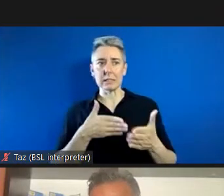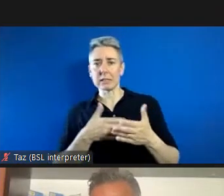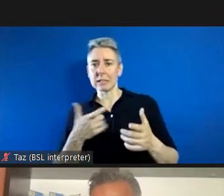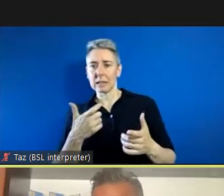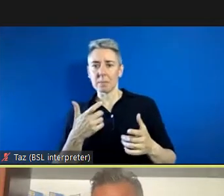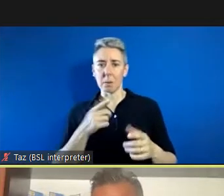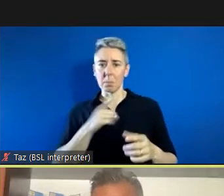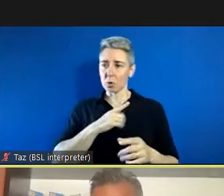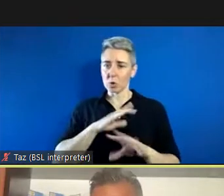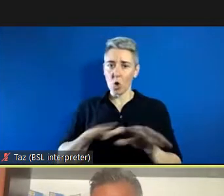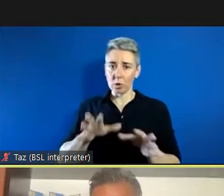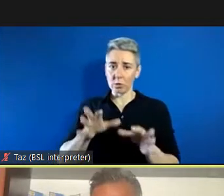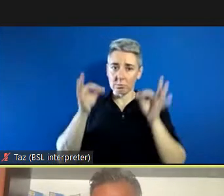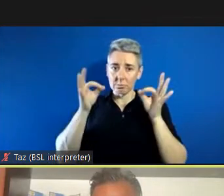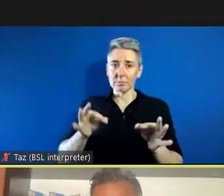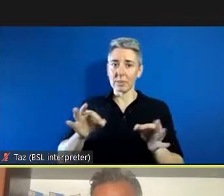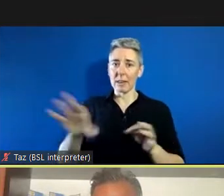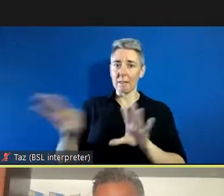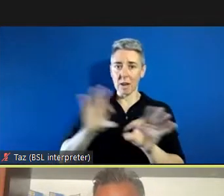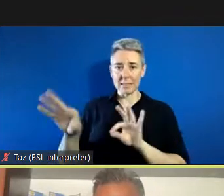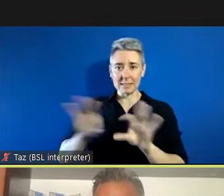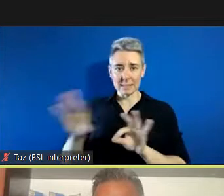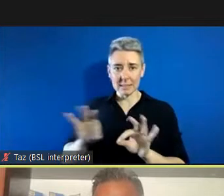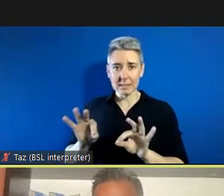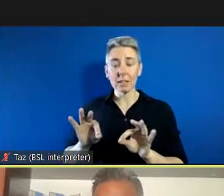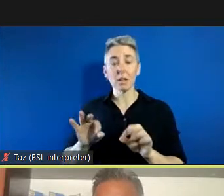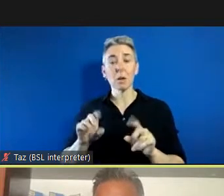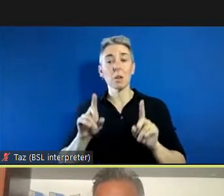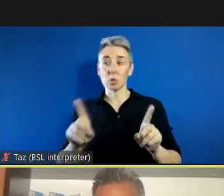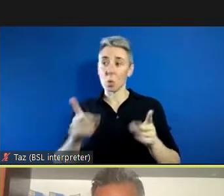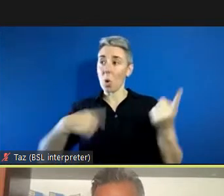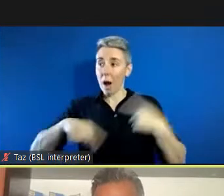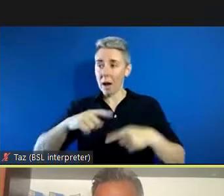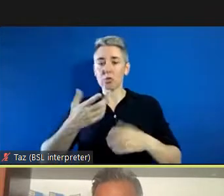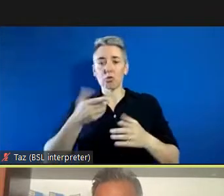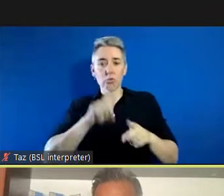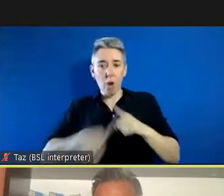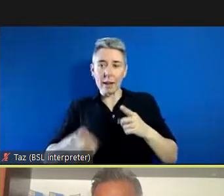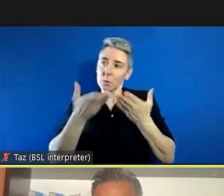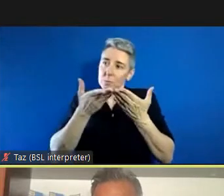they're tokenized in these spaces. So here we are trying to deliberately make a conversation about